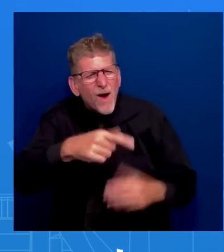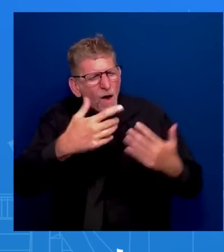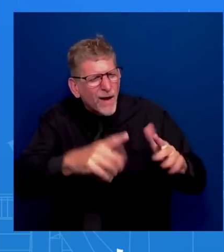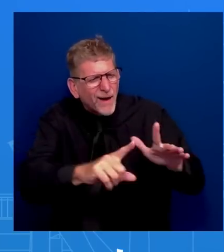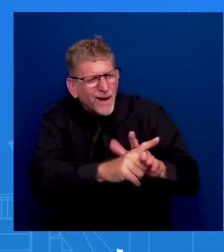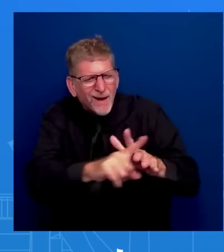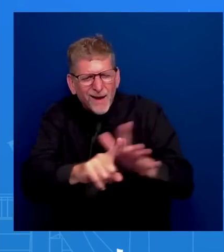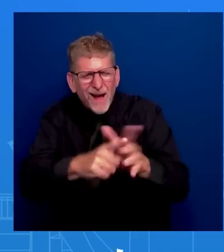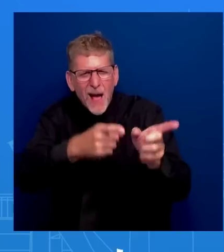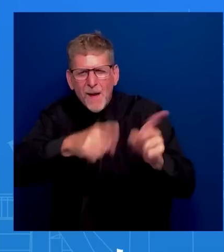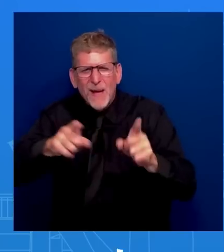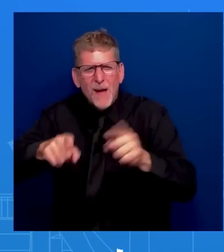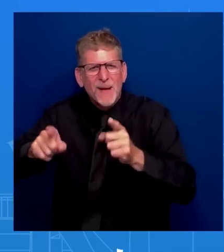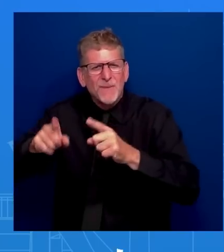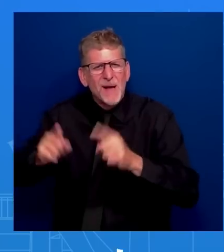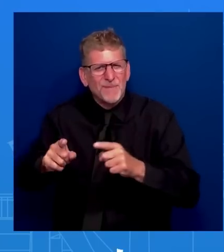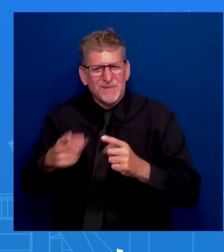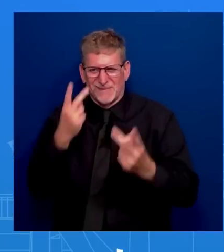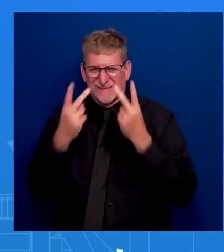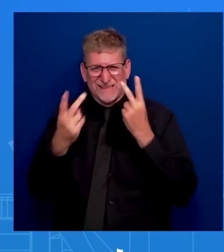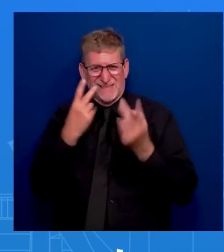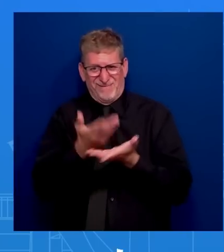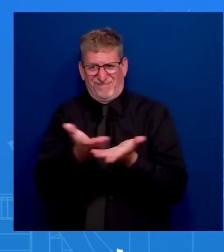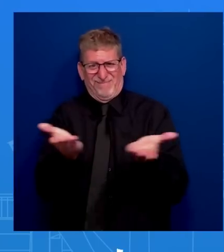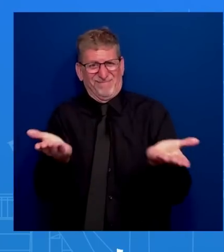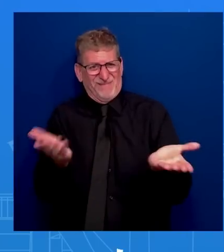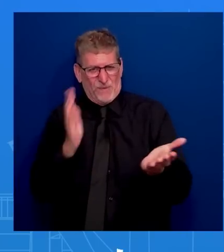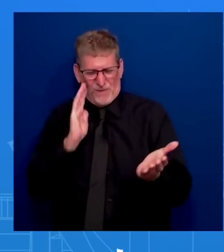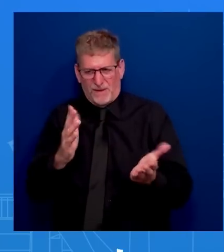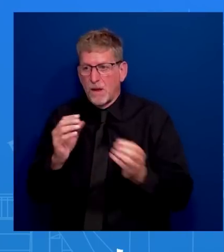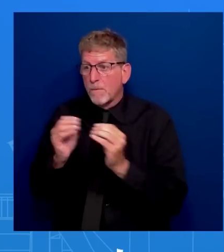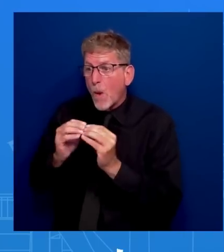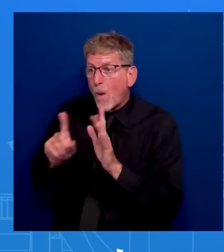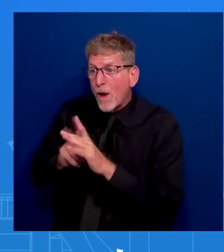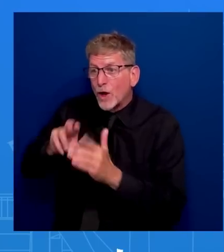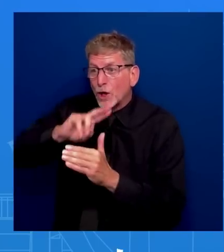The Press: And on this raid, I understand you're underscoring the independence of the Justice Department,